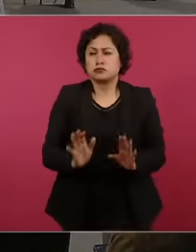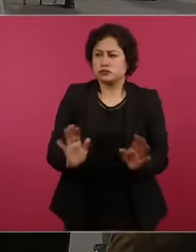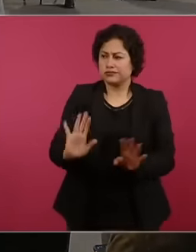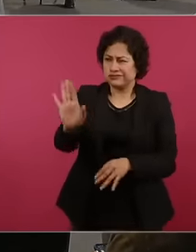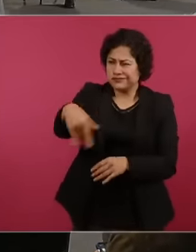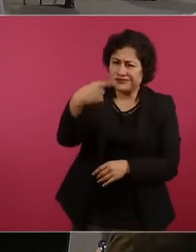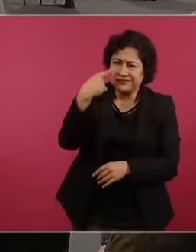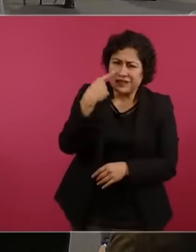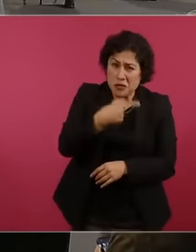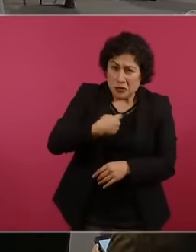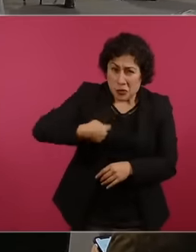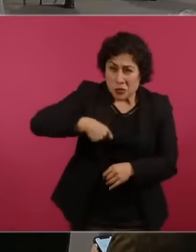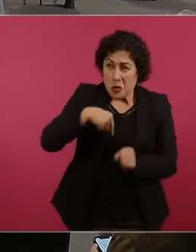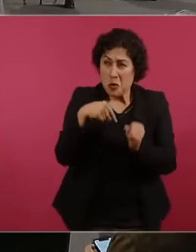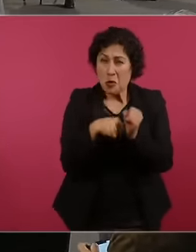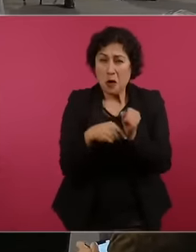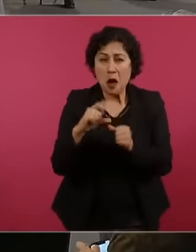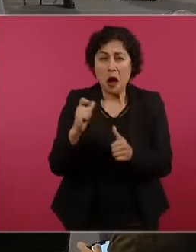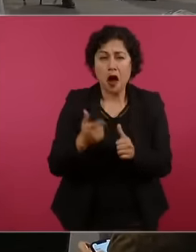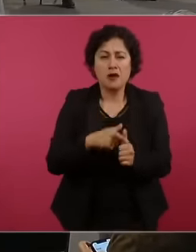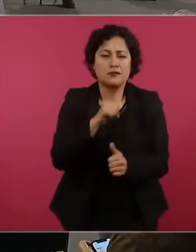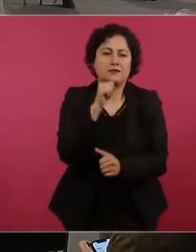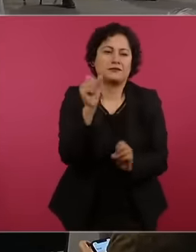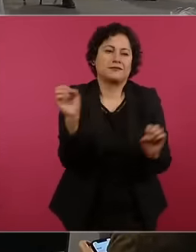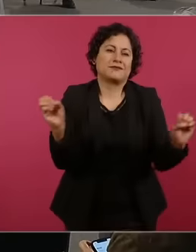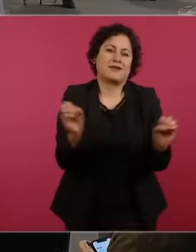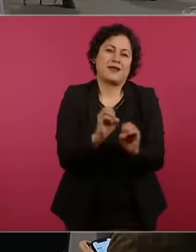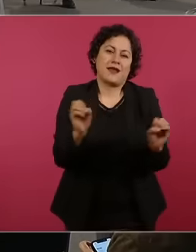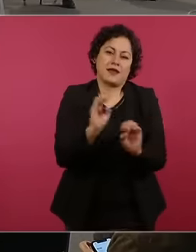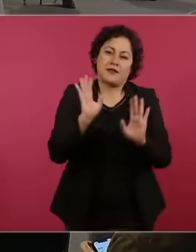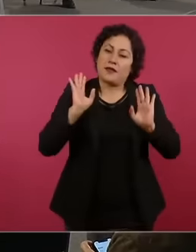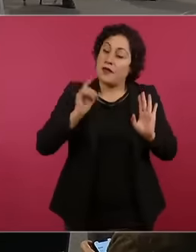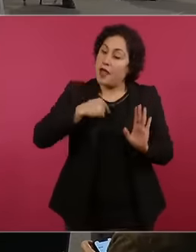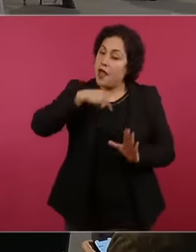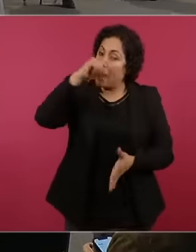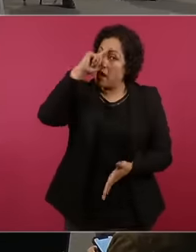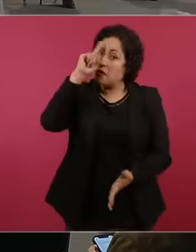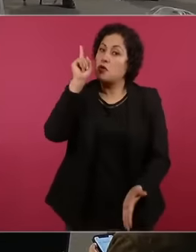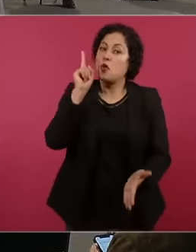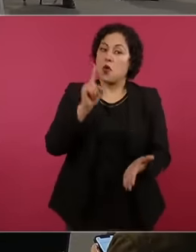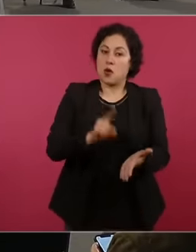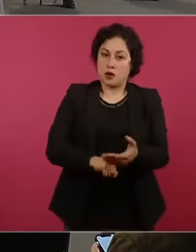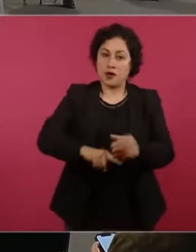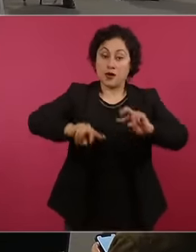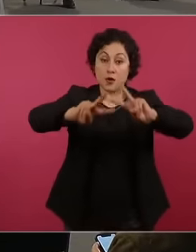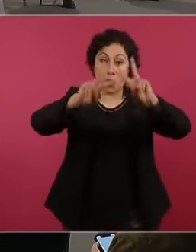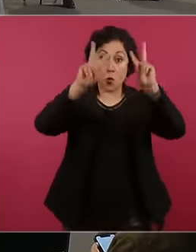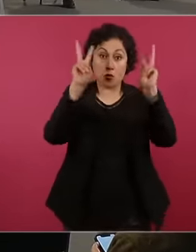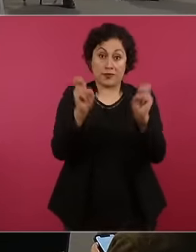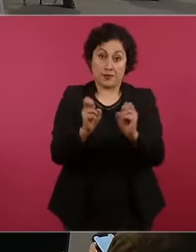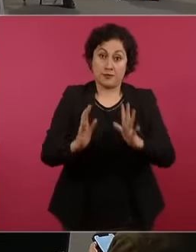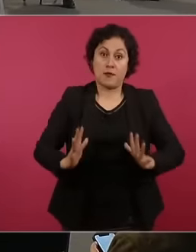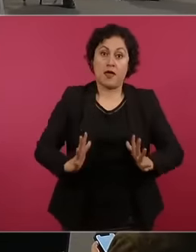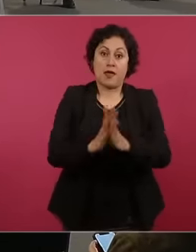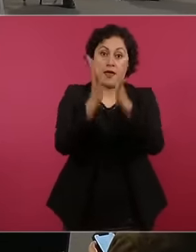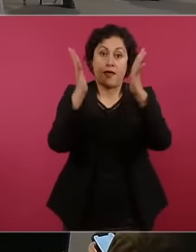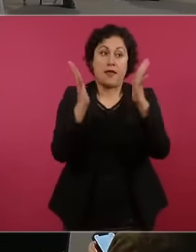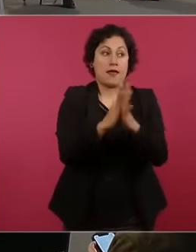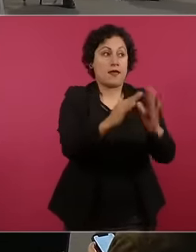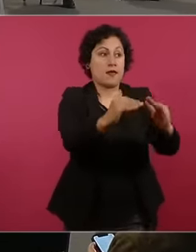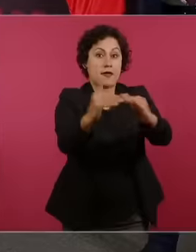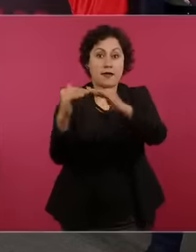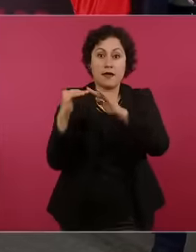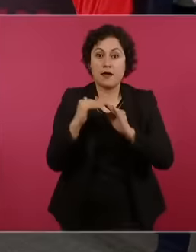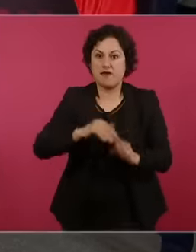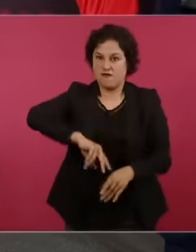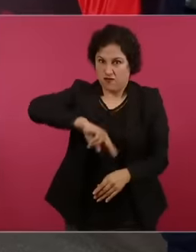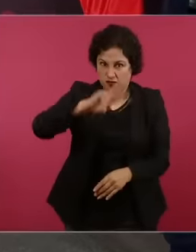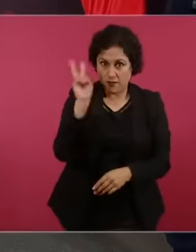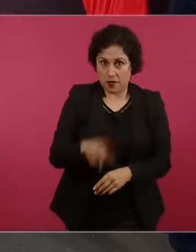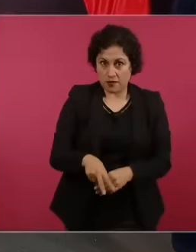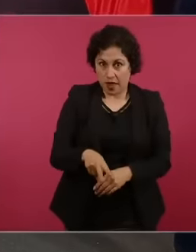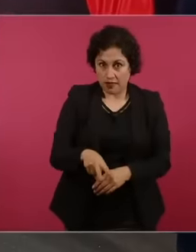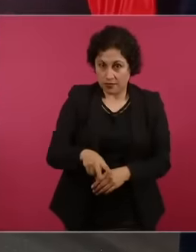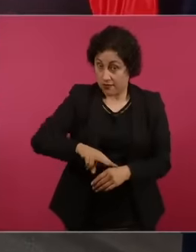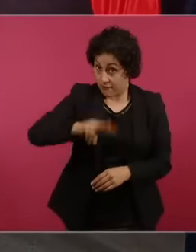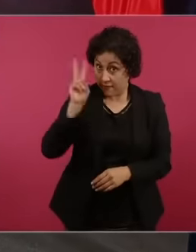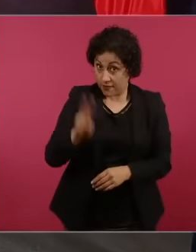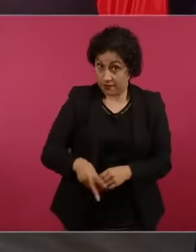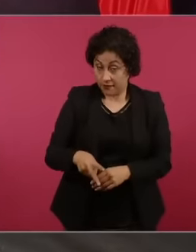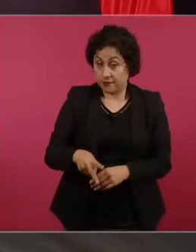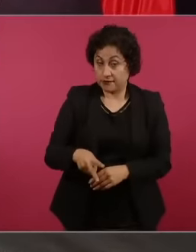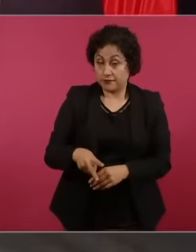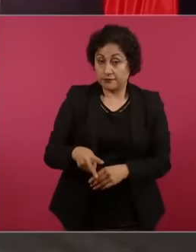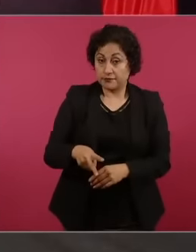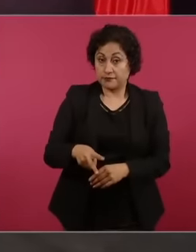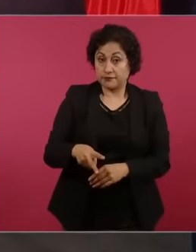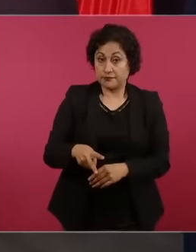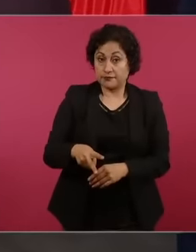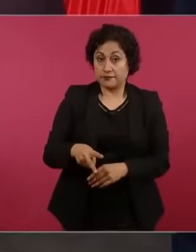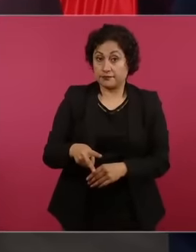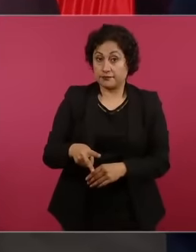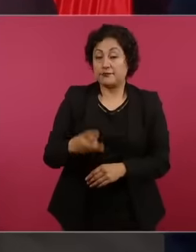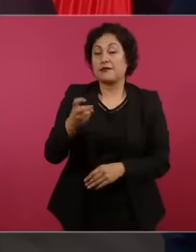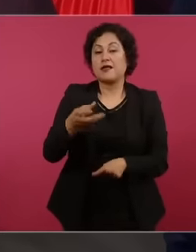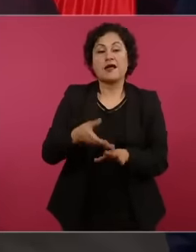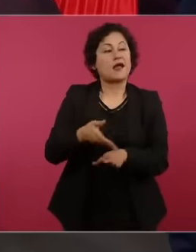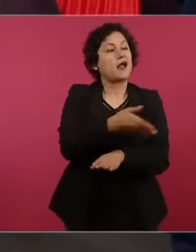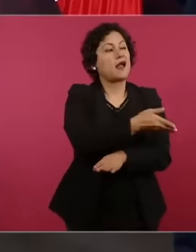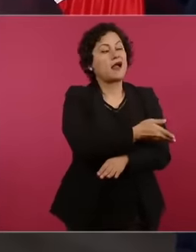I believe that this is the golden rule of true Democracy. Not that this is what the